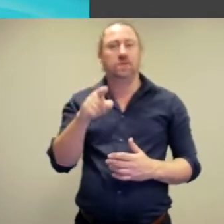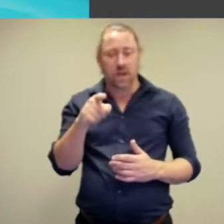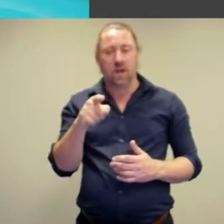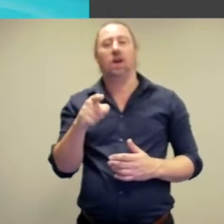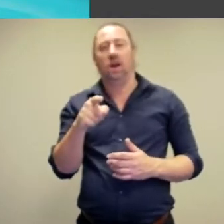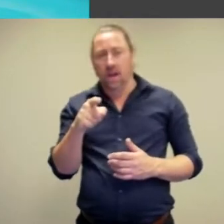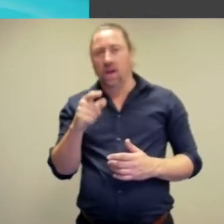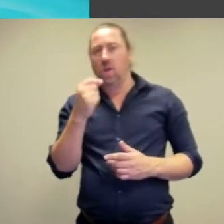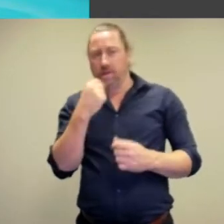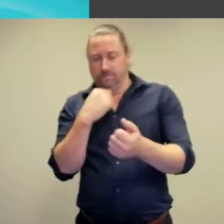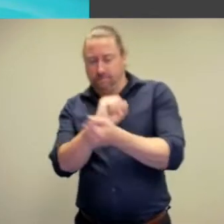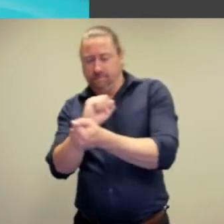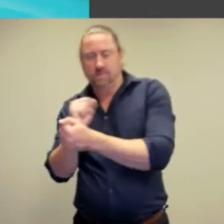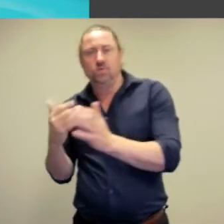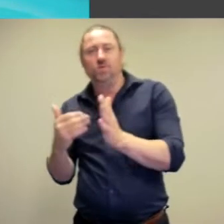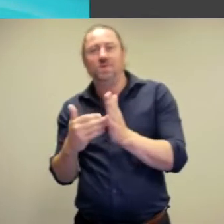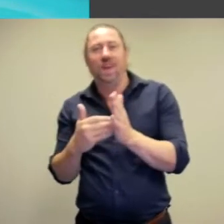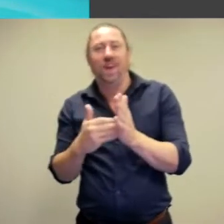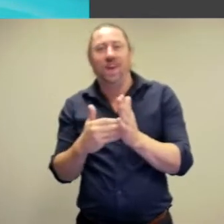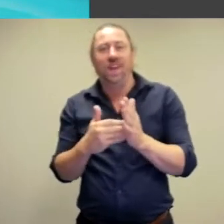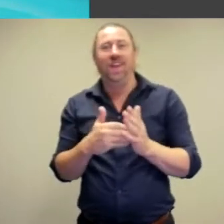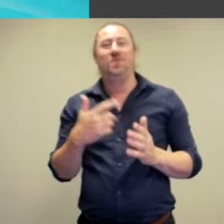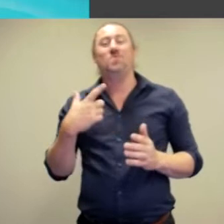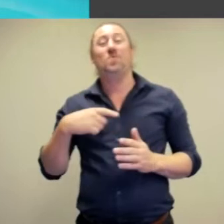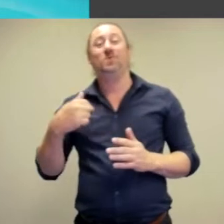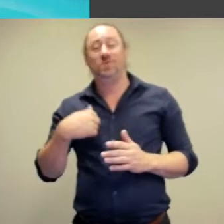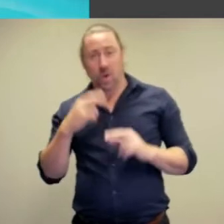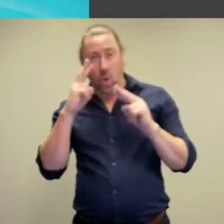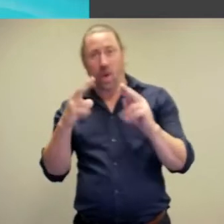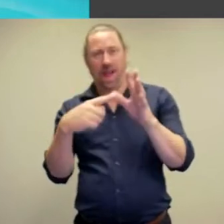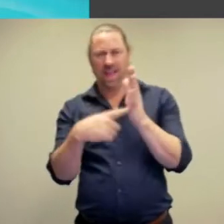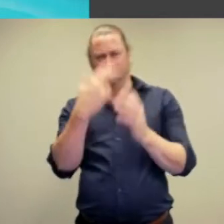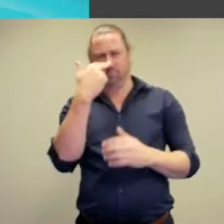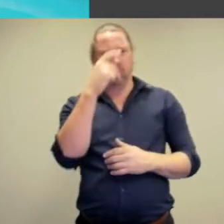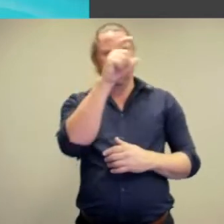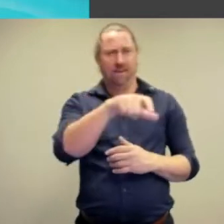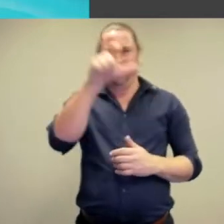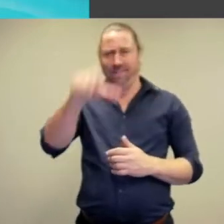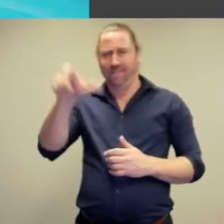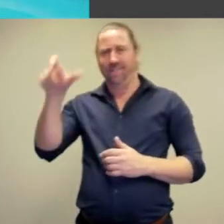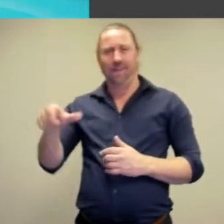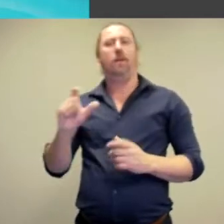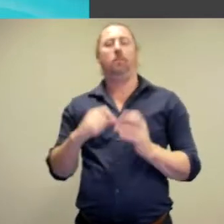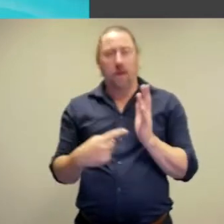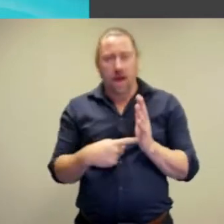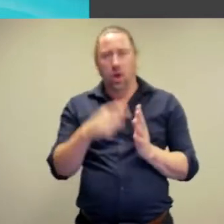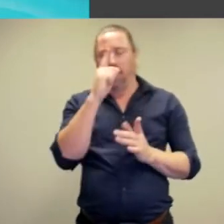hampered today when we're focusing